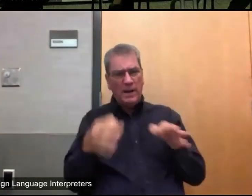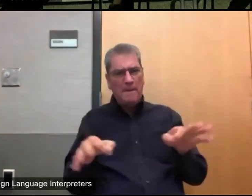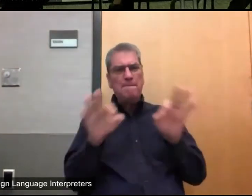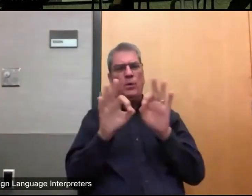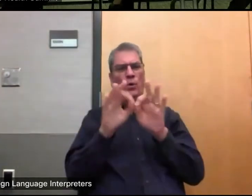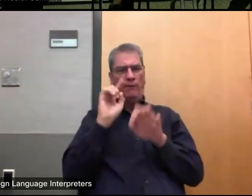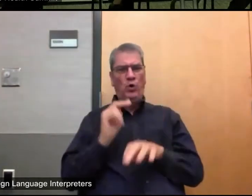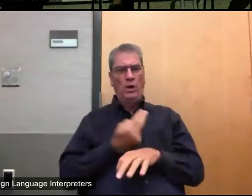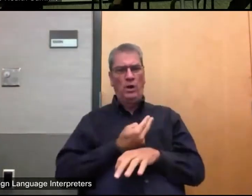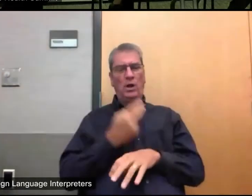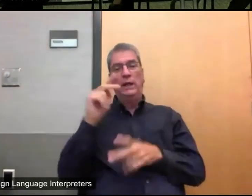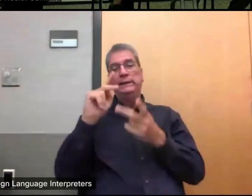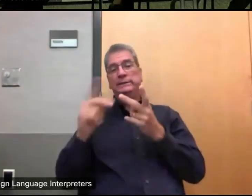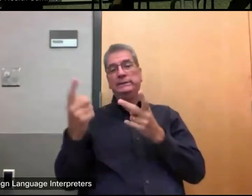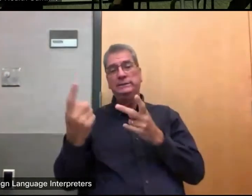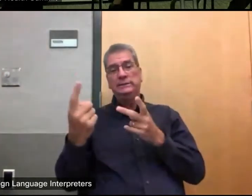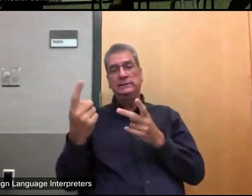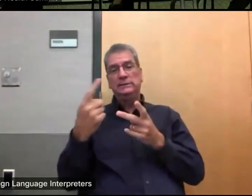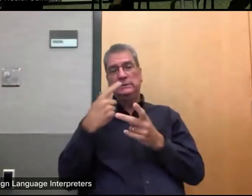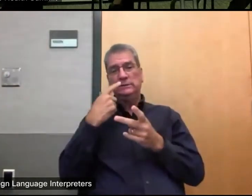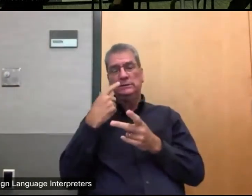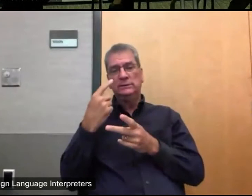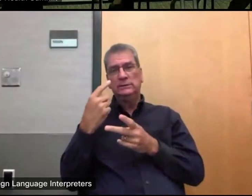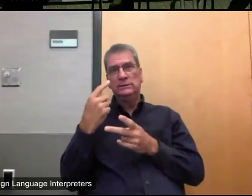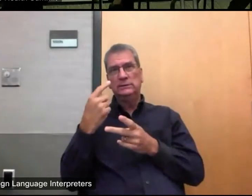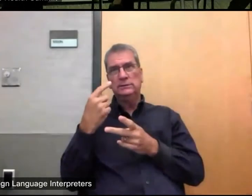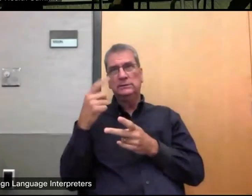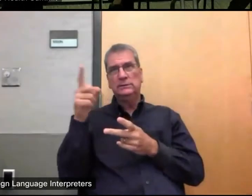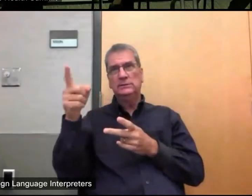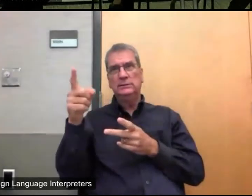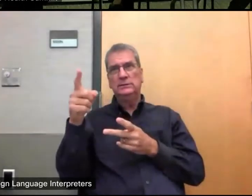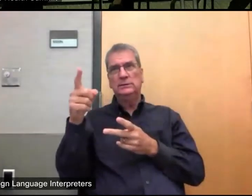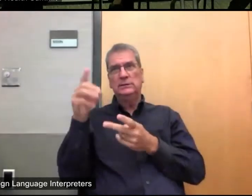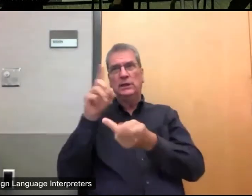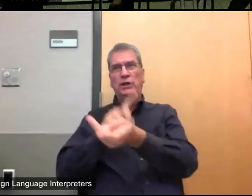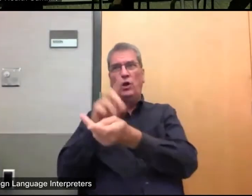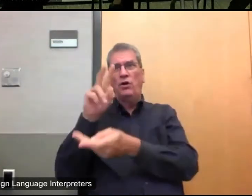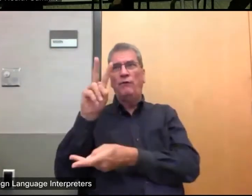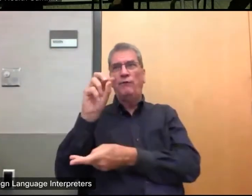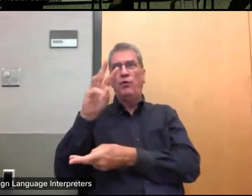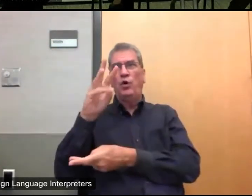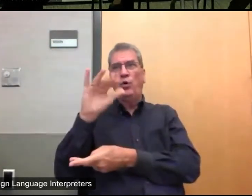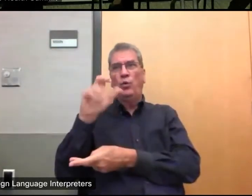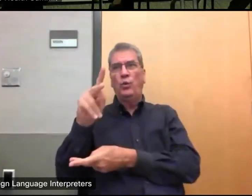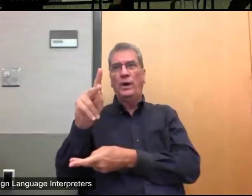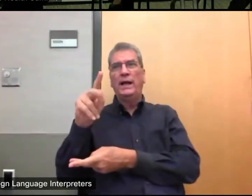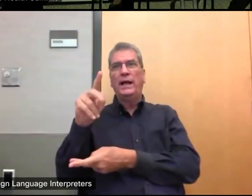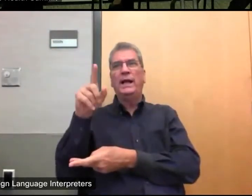also holding standalone and Dr helped a lot with this, uh, there was a group of faith